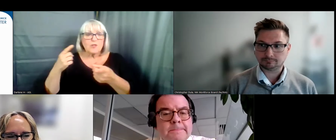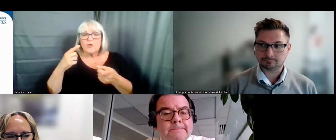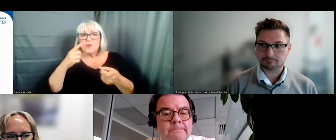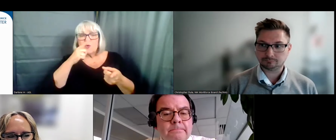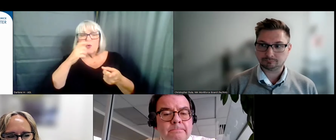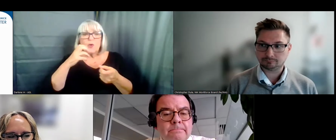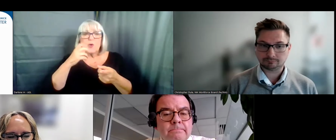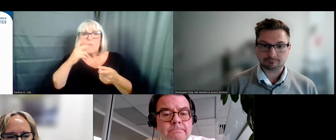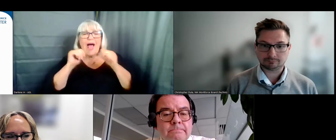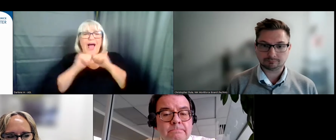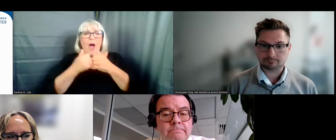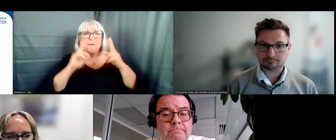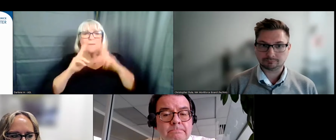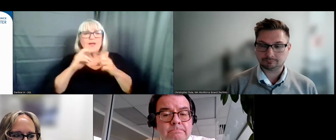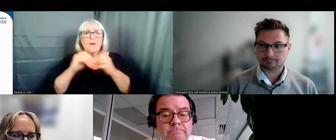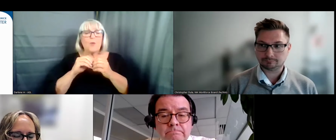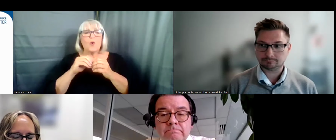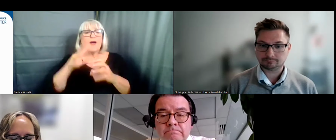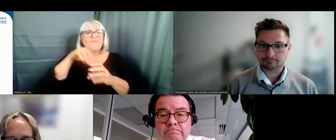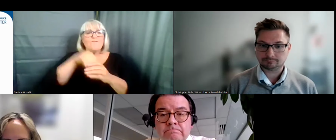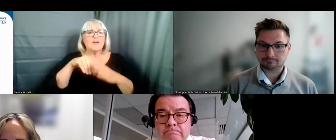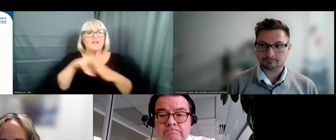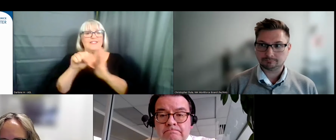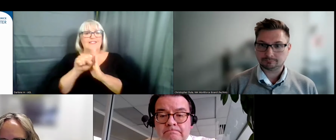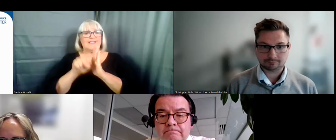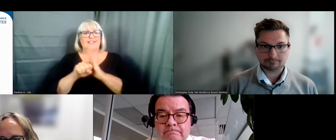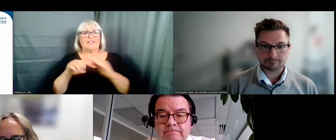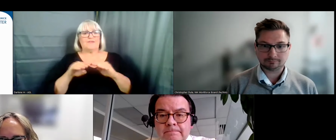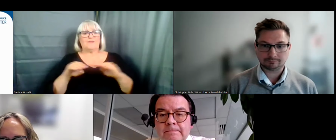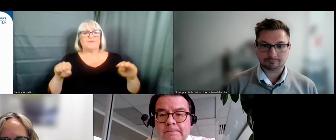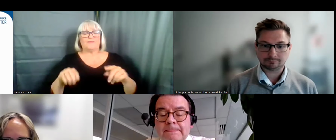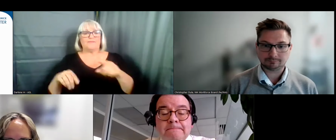little bit more involved at the state level. Stephanie, this is Amy.